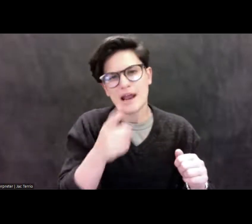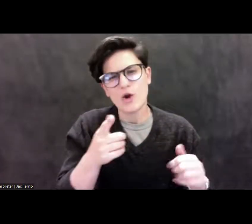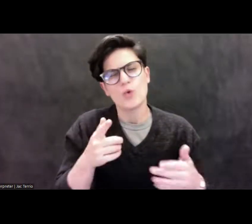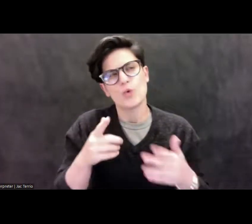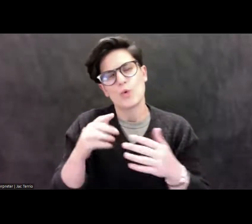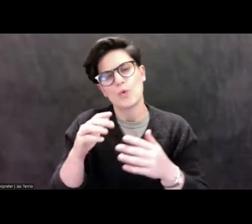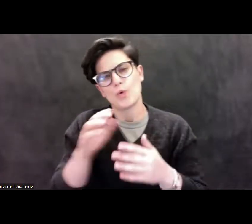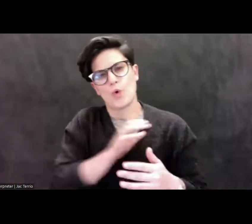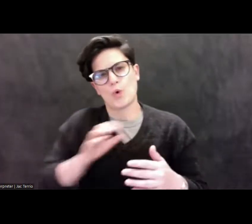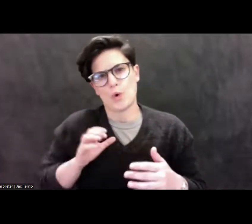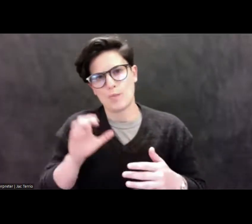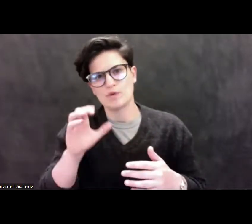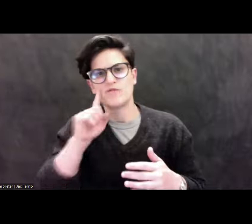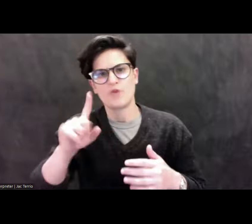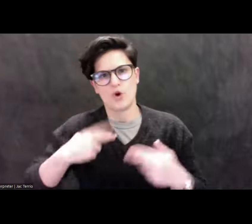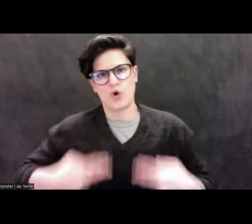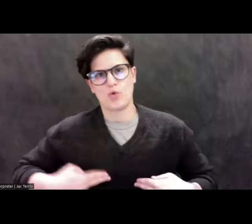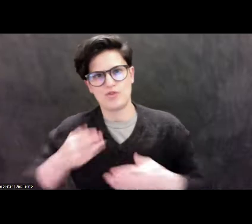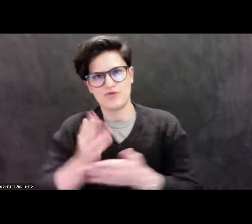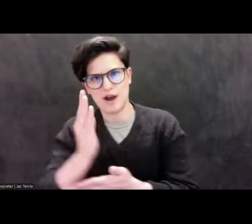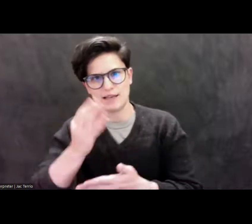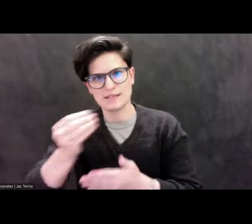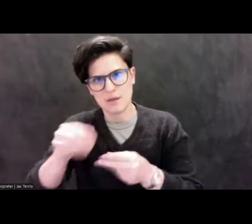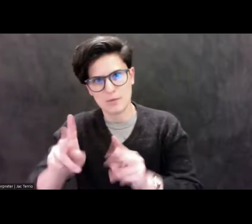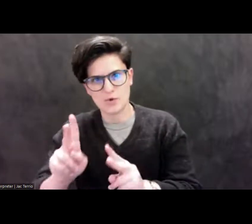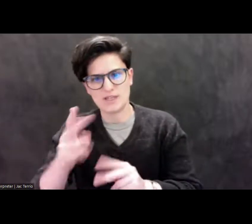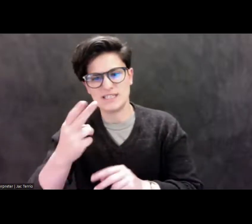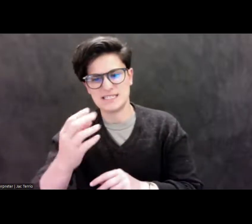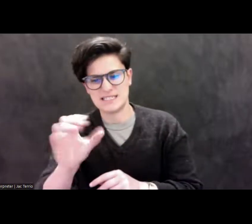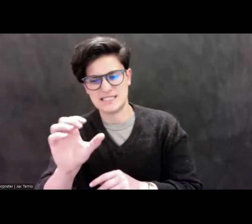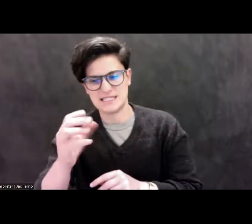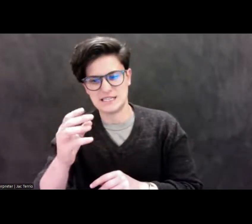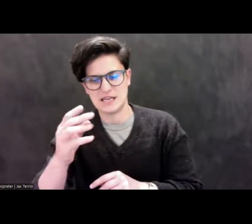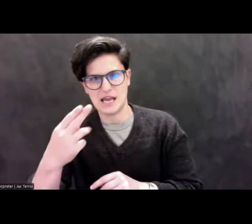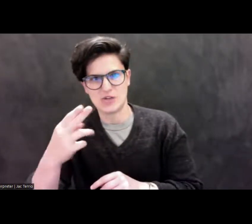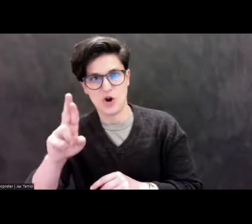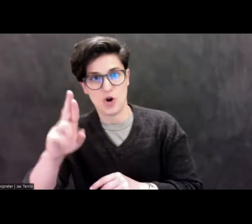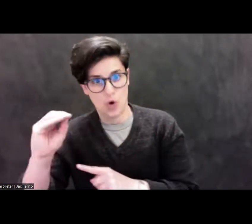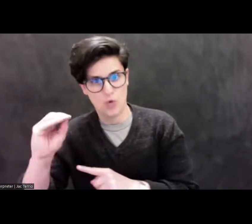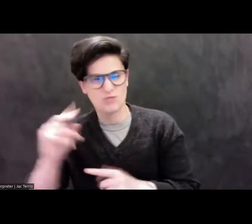15:08:05 Hr. Oh, after Debbie and Kathy's presentation, we will take a 5 min break,